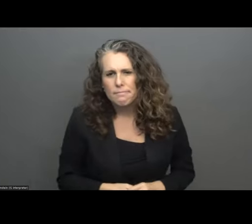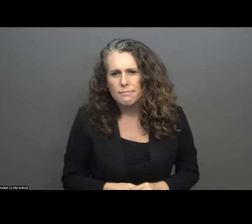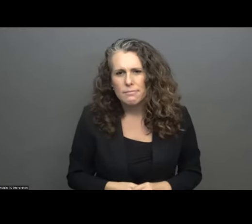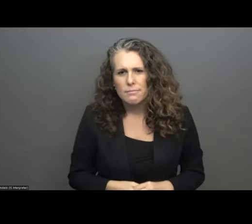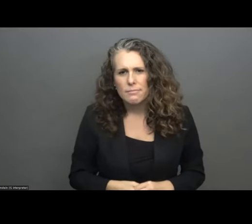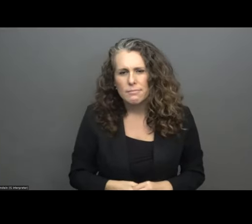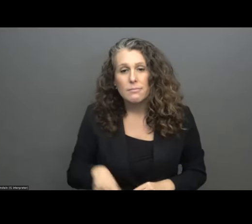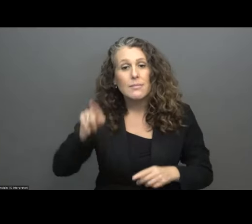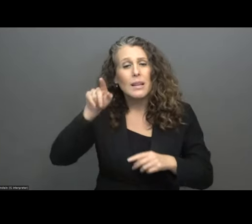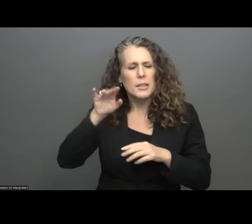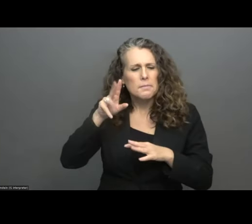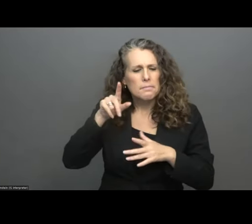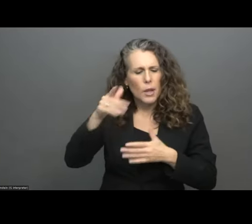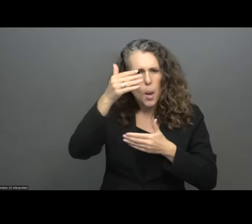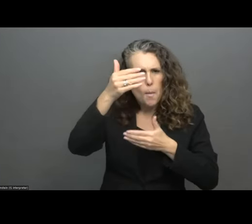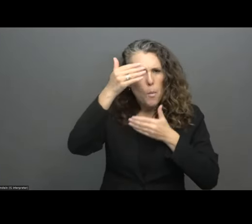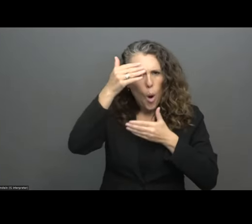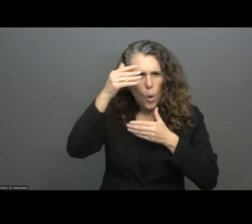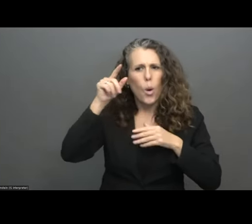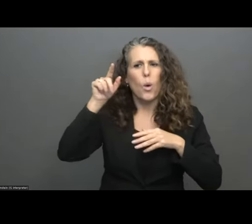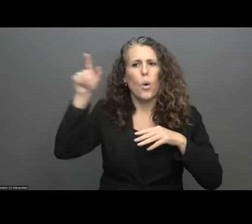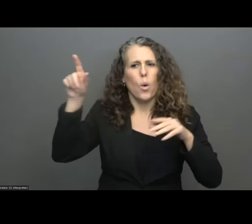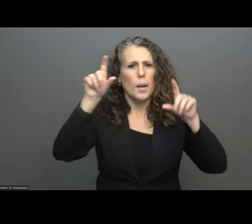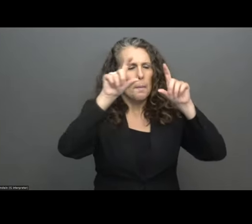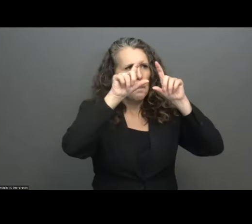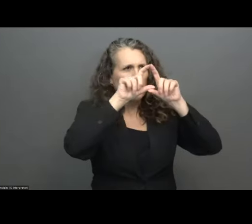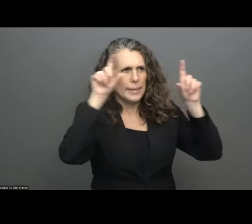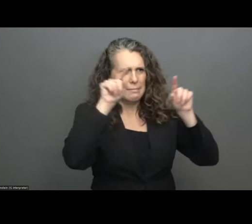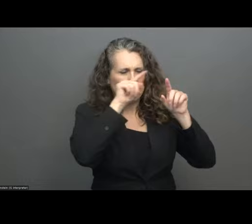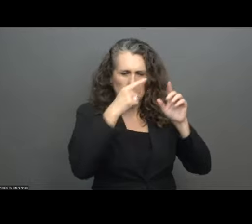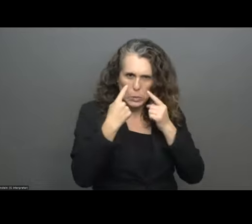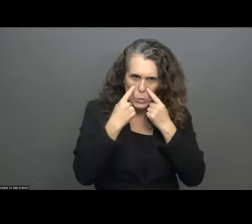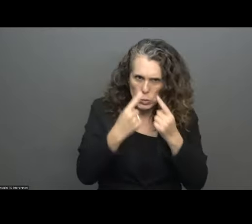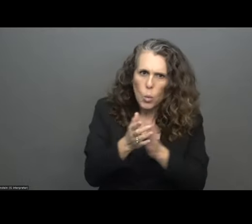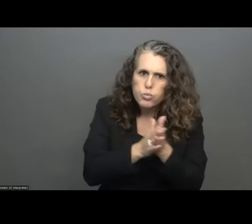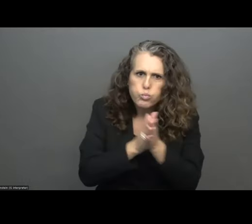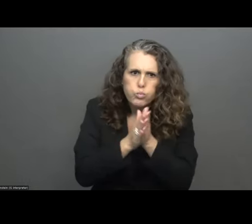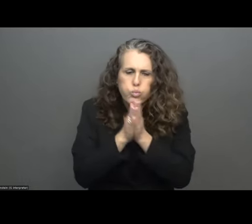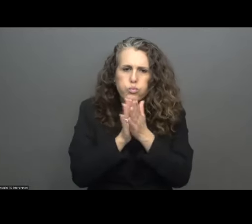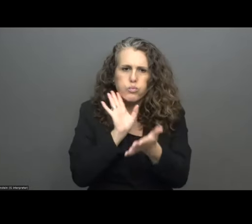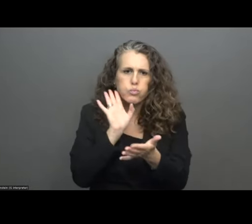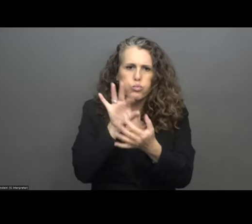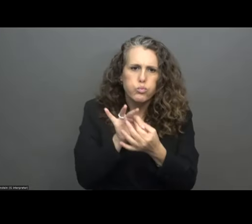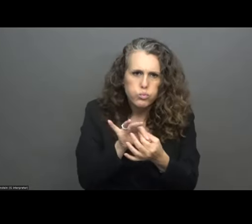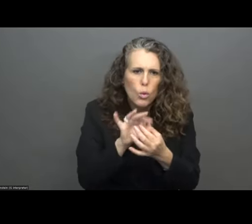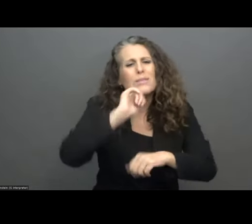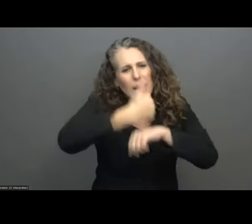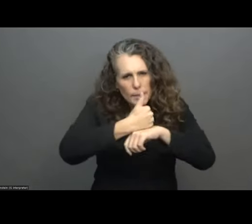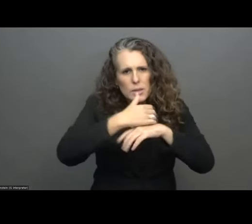one party the laterally accommodation is your design a total self service you prefer fast,